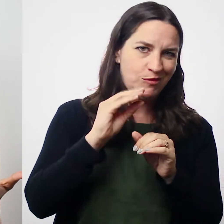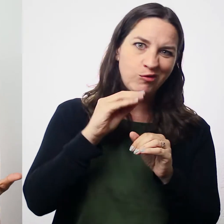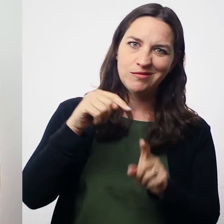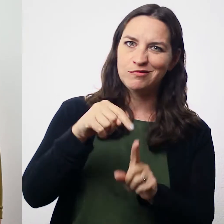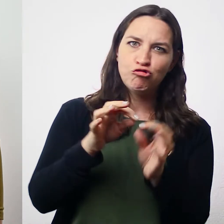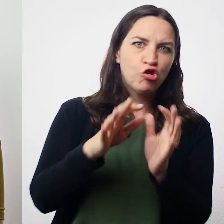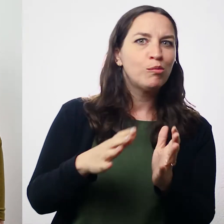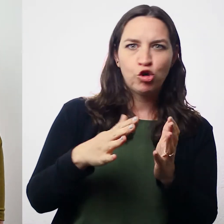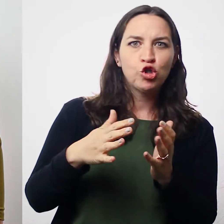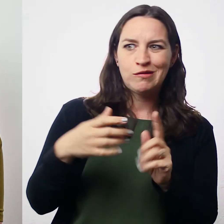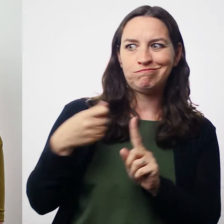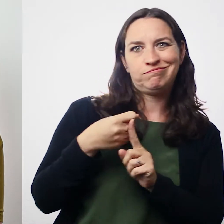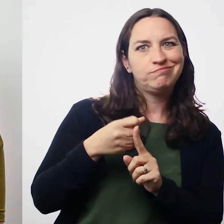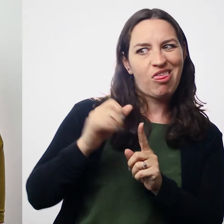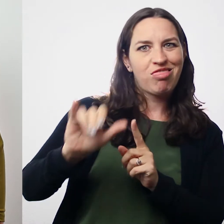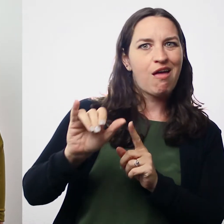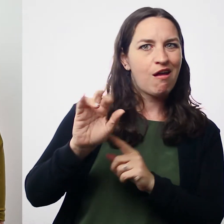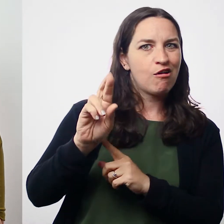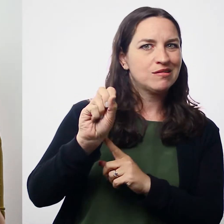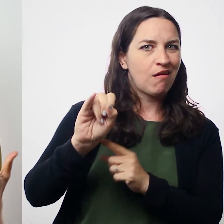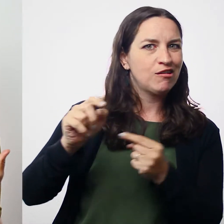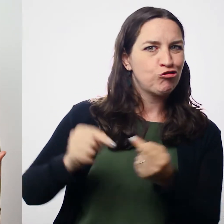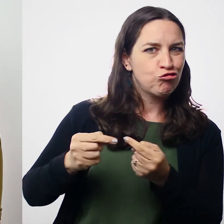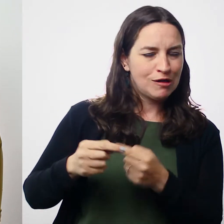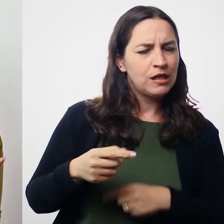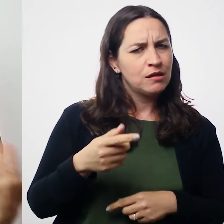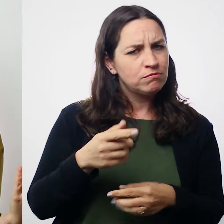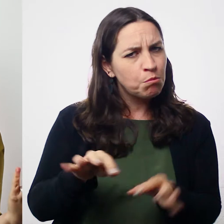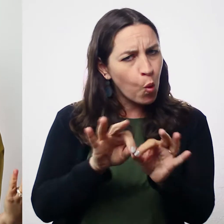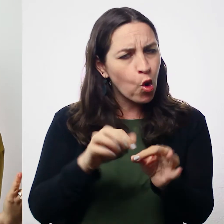interpreters for us to get these types of injuries and it's important that we do some things to try